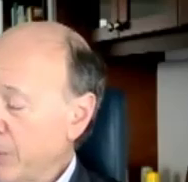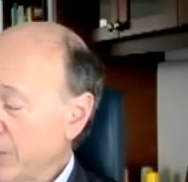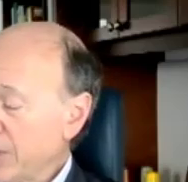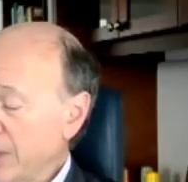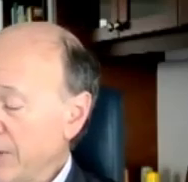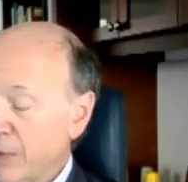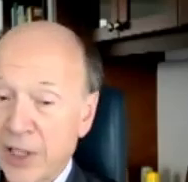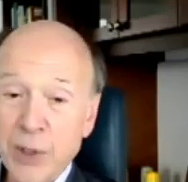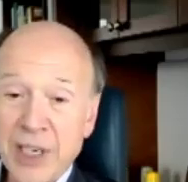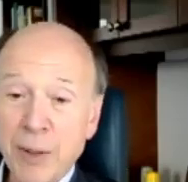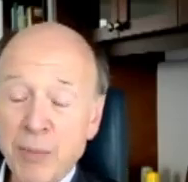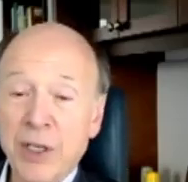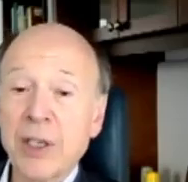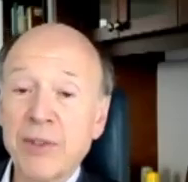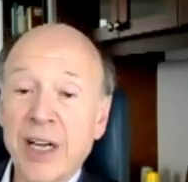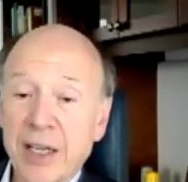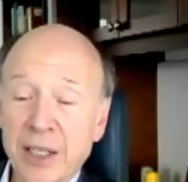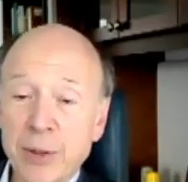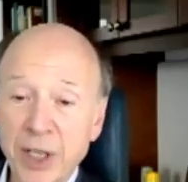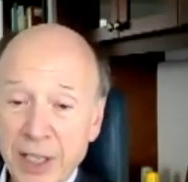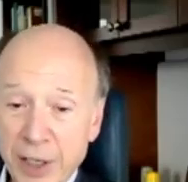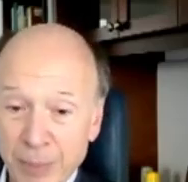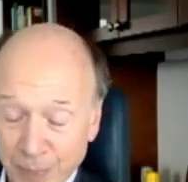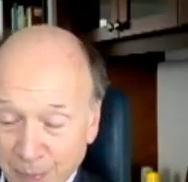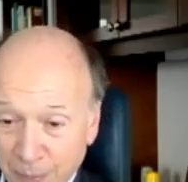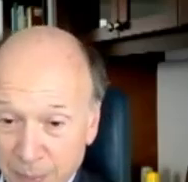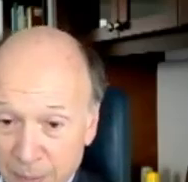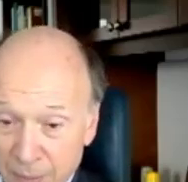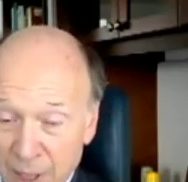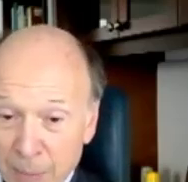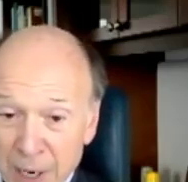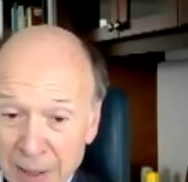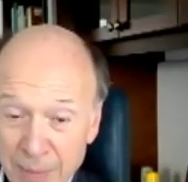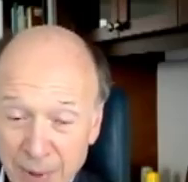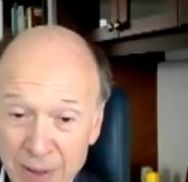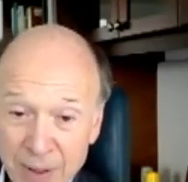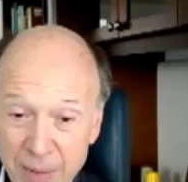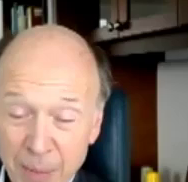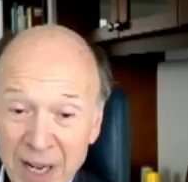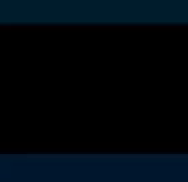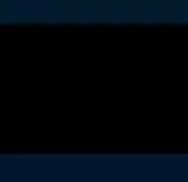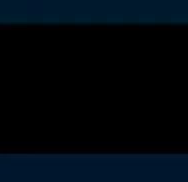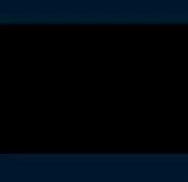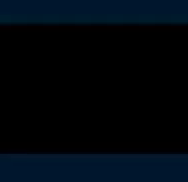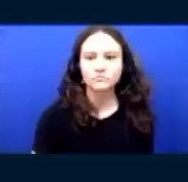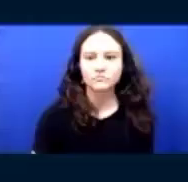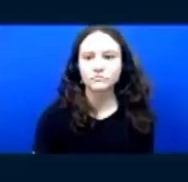She was skeptical of that explanation. But many others were not.